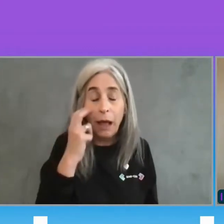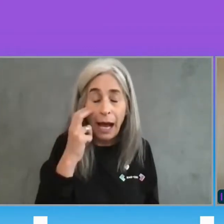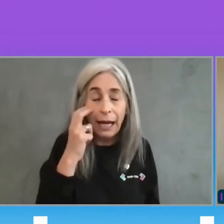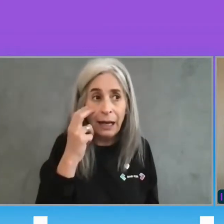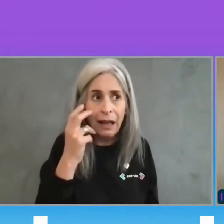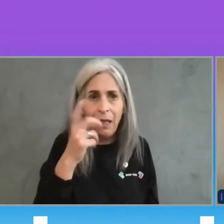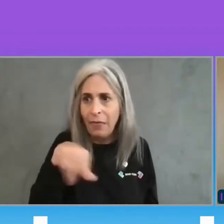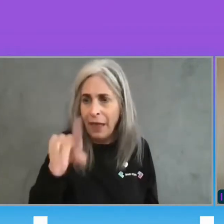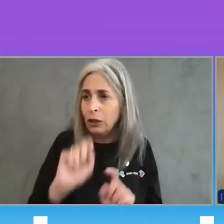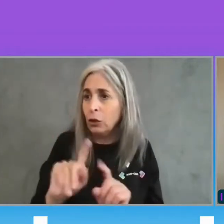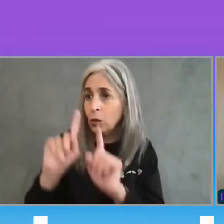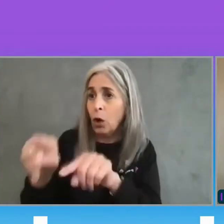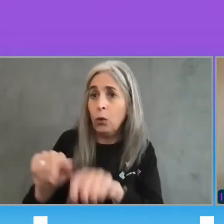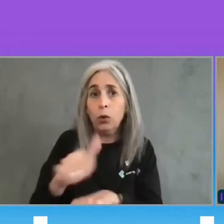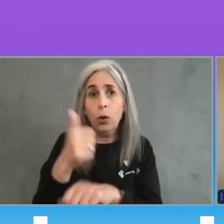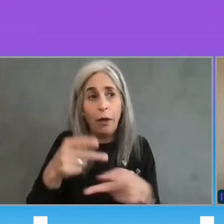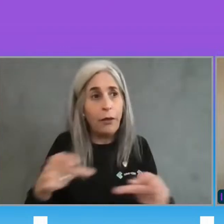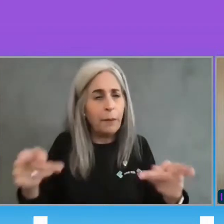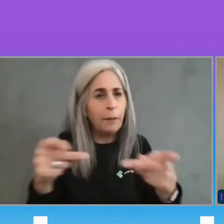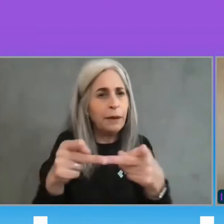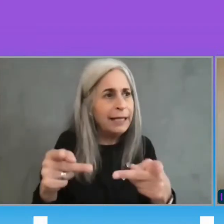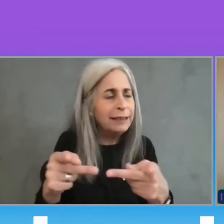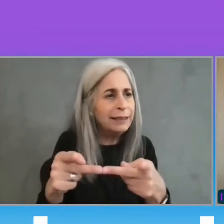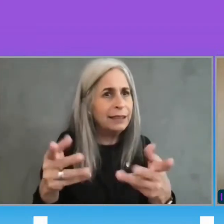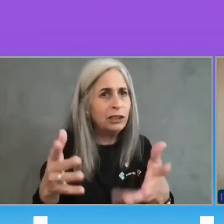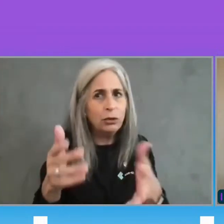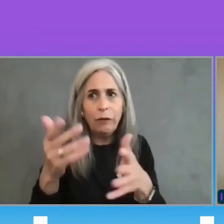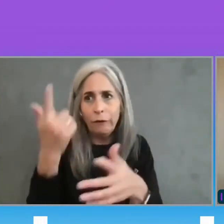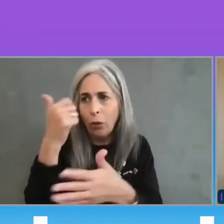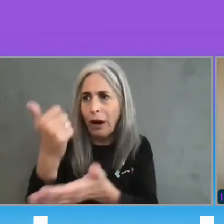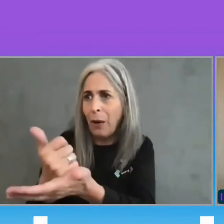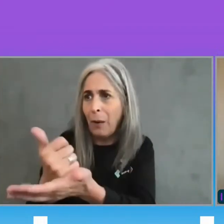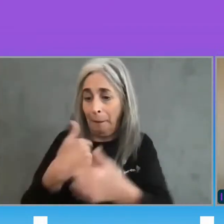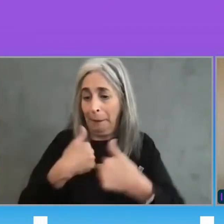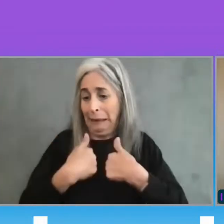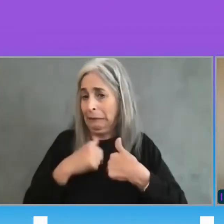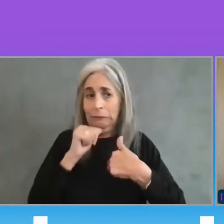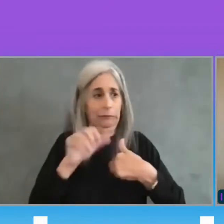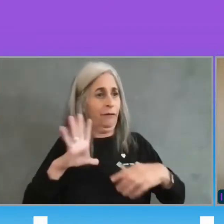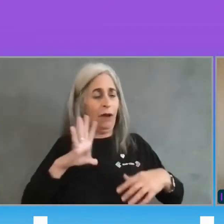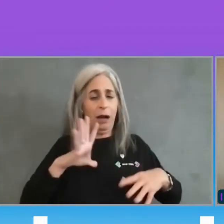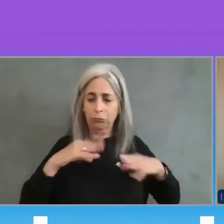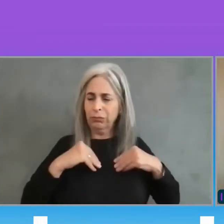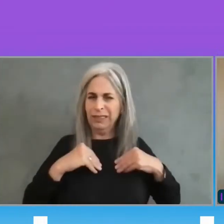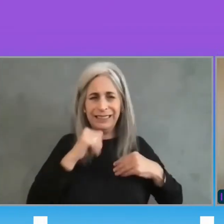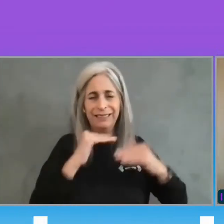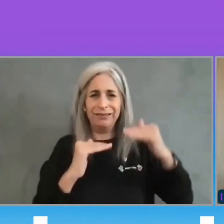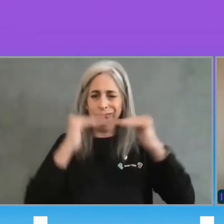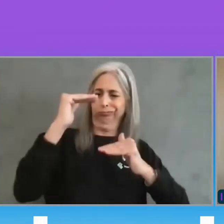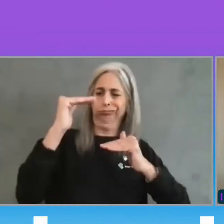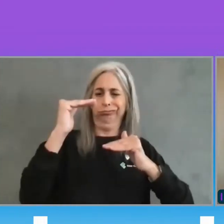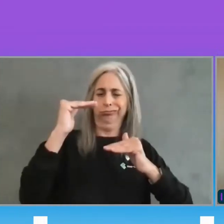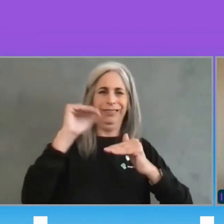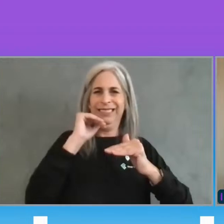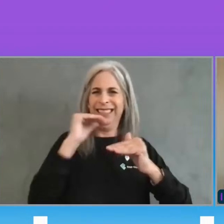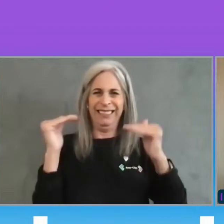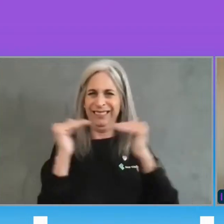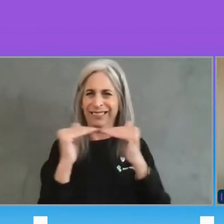else. And I didn't have to. So